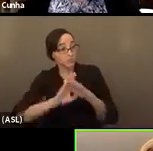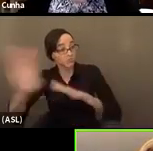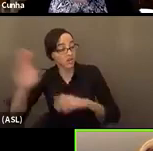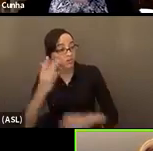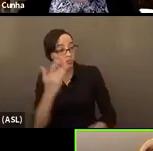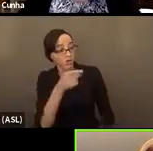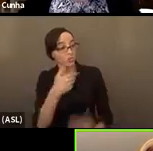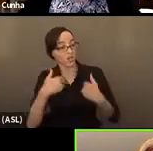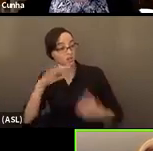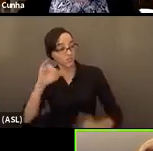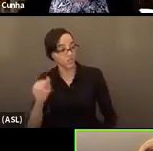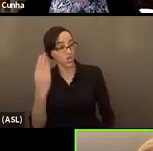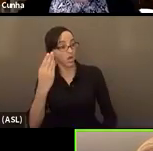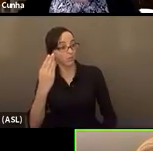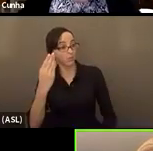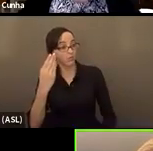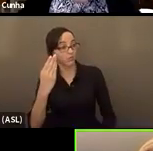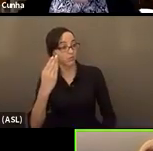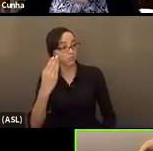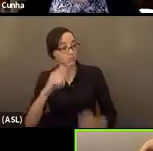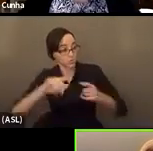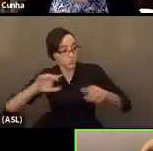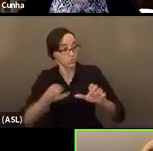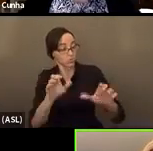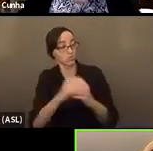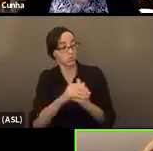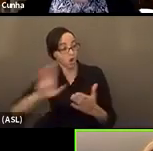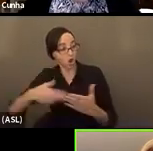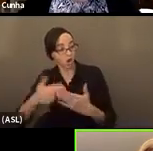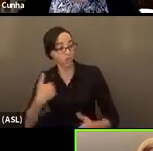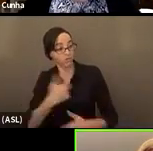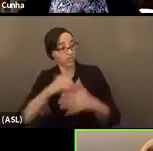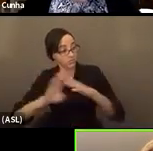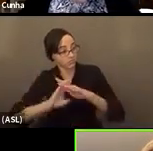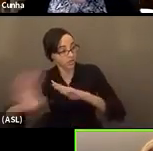and we're all evacuating so we want to know how we can help you what we can do